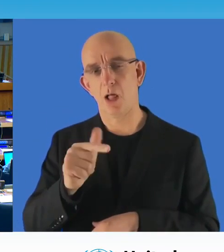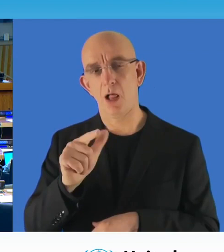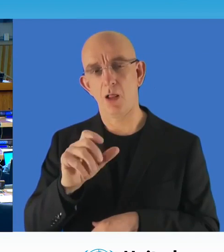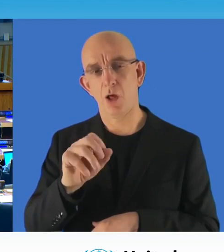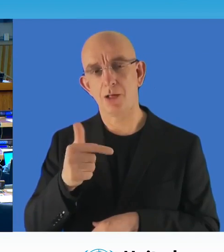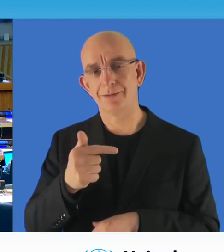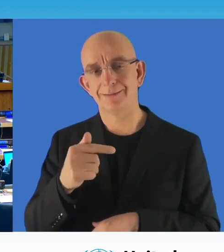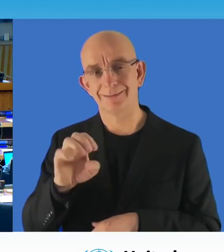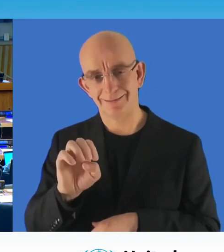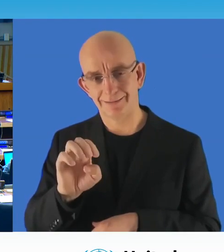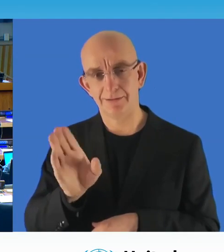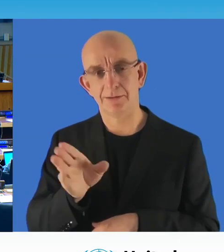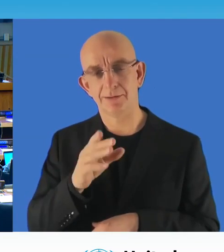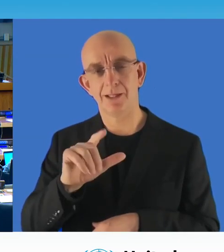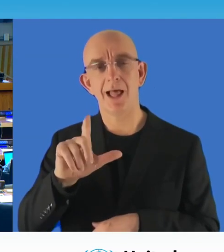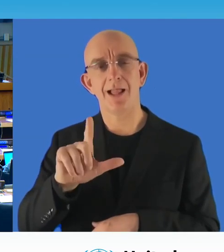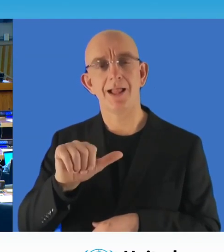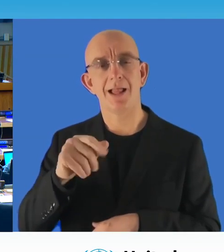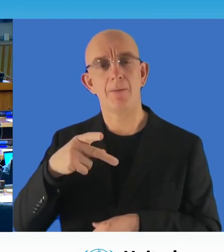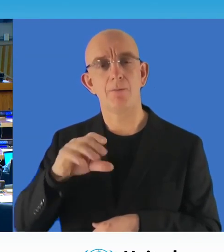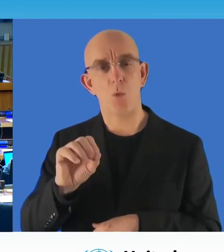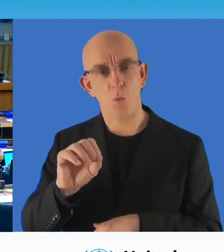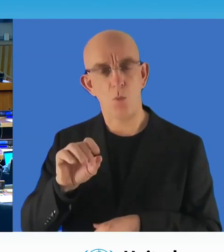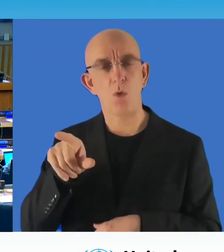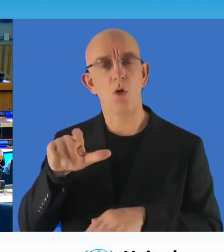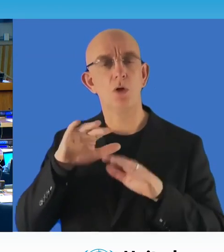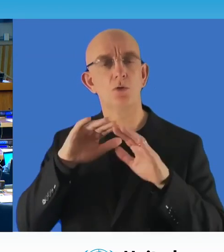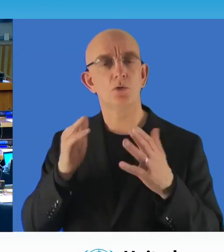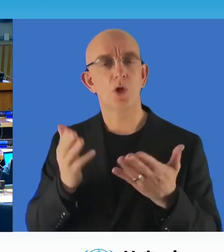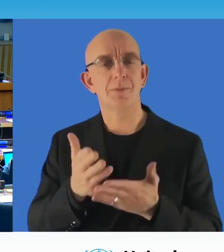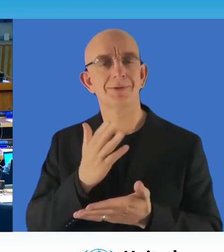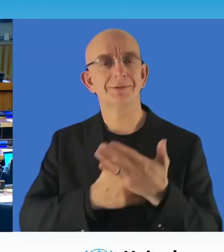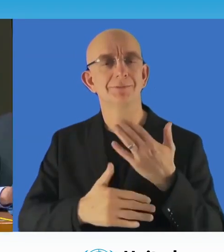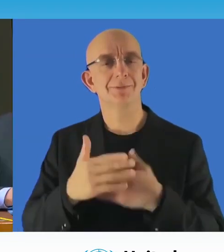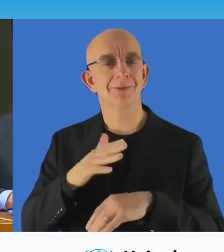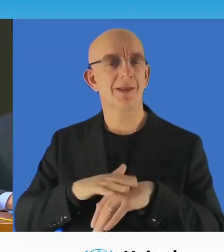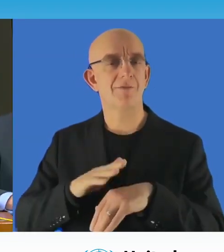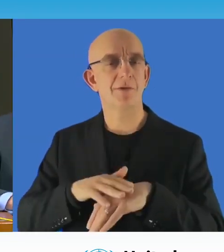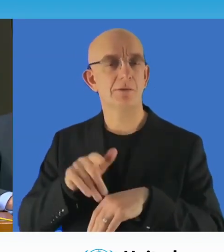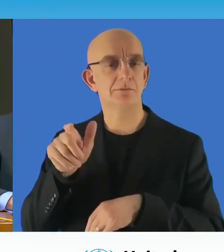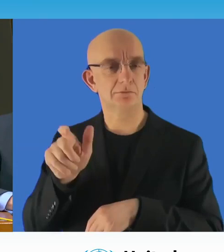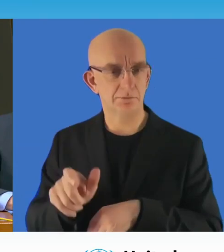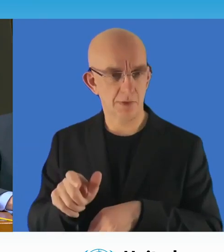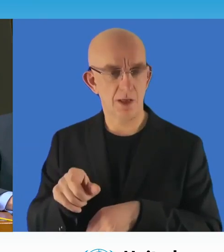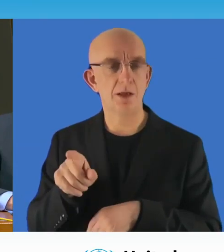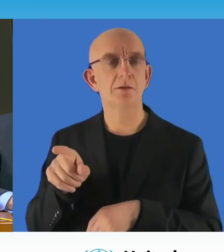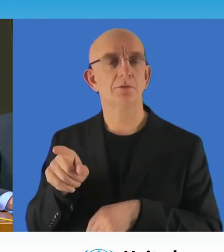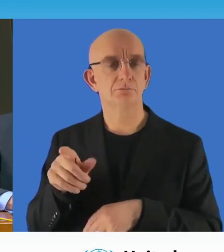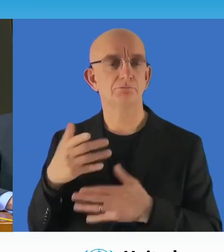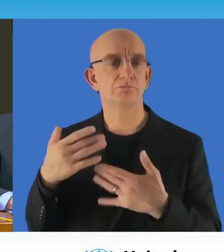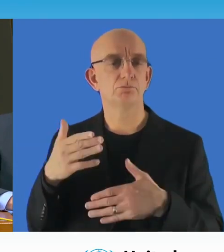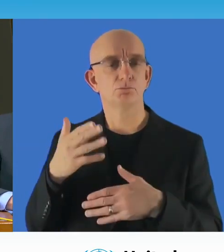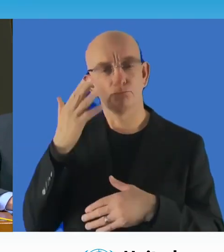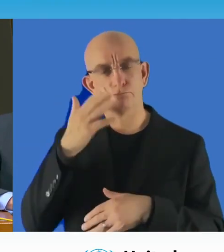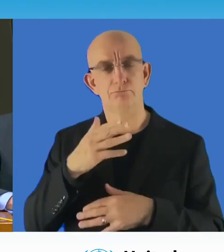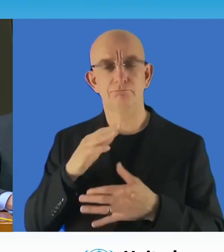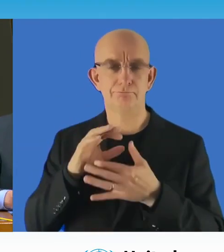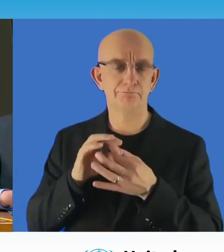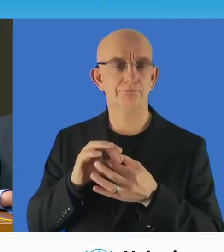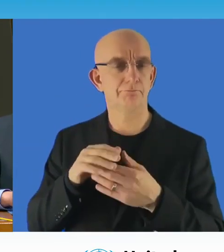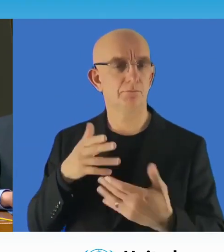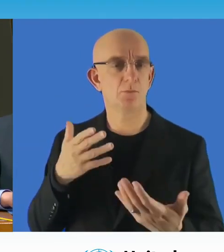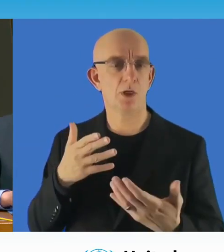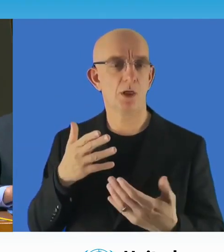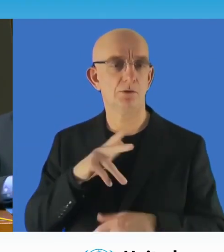Lead social specialist to the at the World Bank miss mlan lapo you have the floor thank you Mr